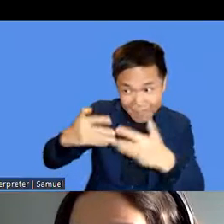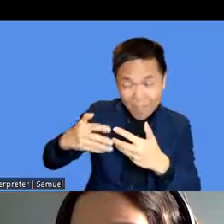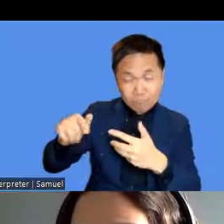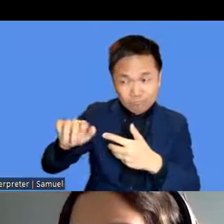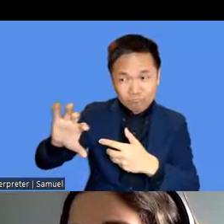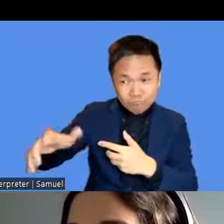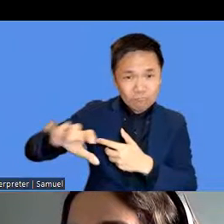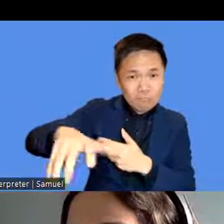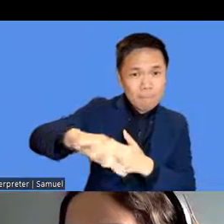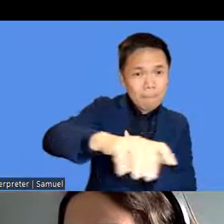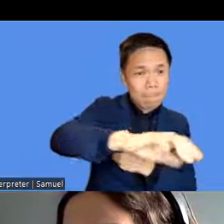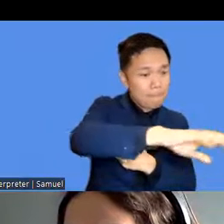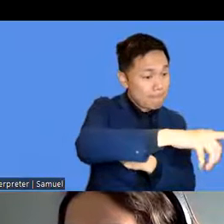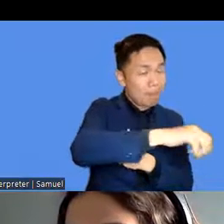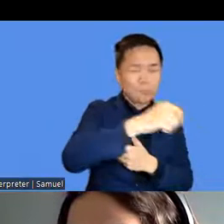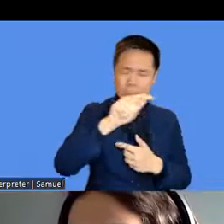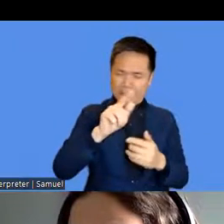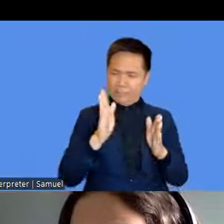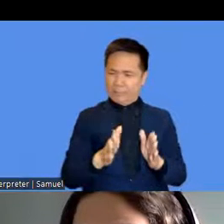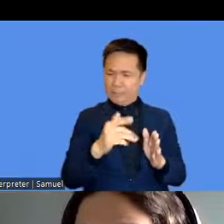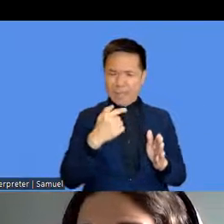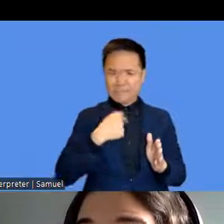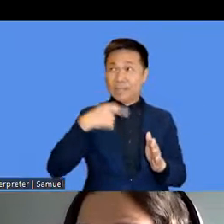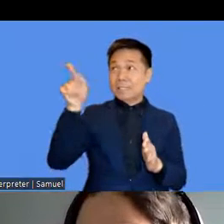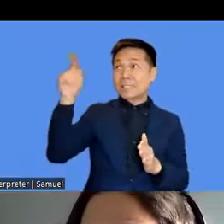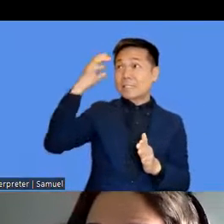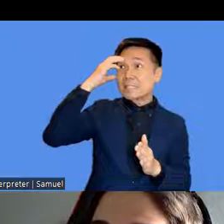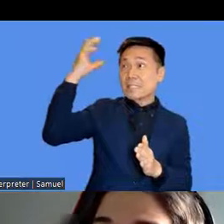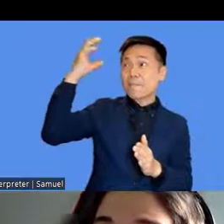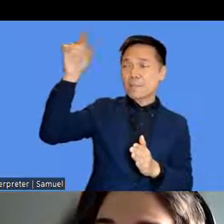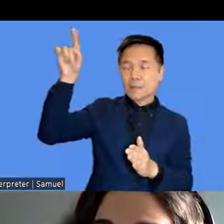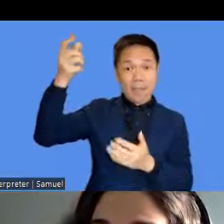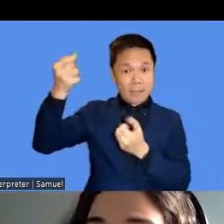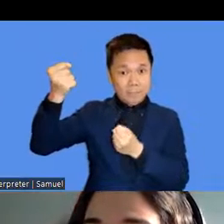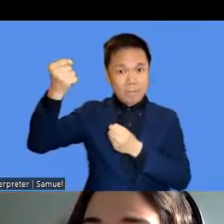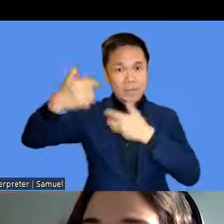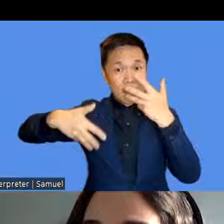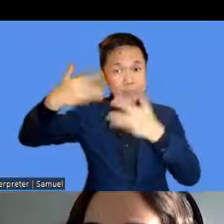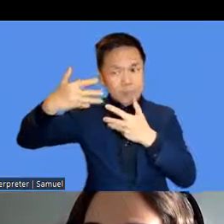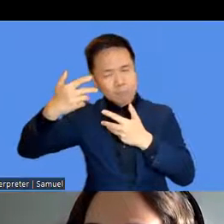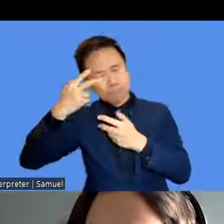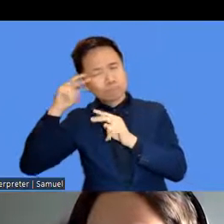and what are national statistical offices available to accept from citizen generated